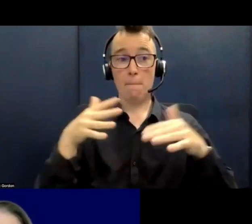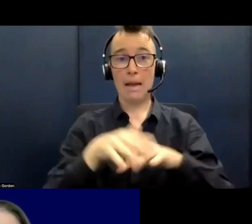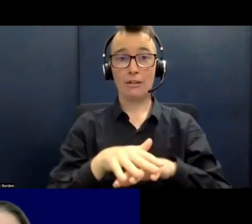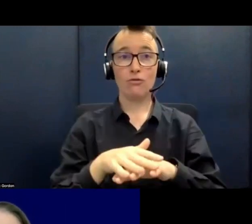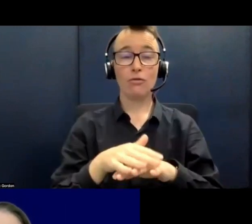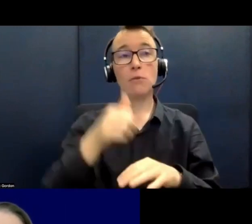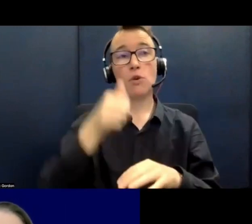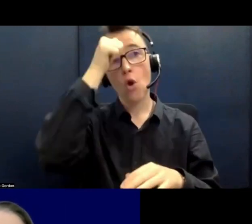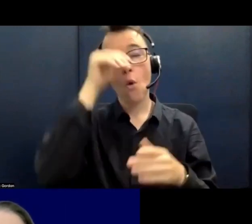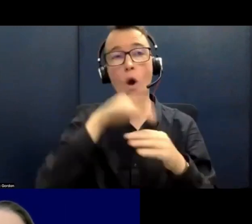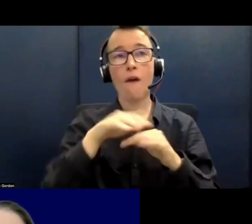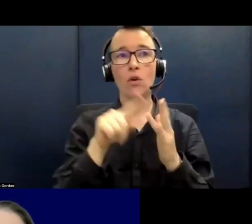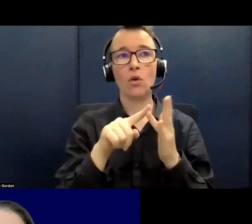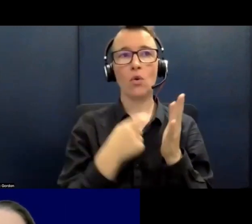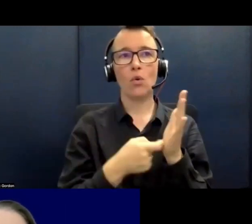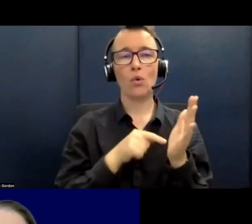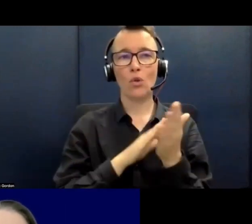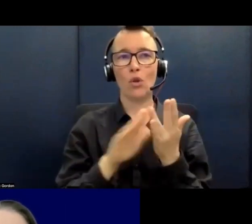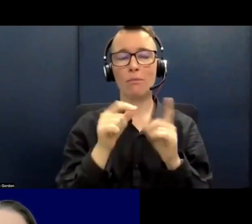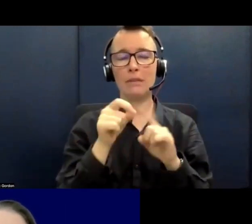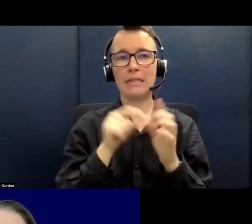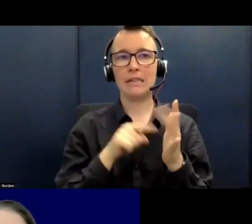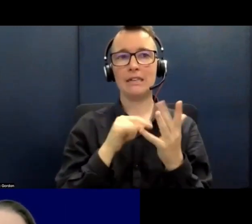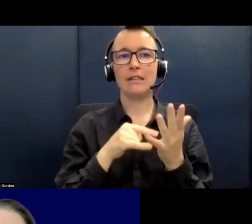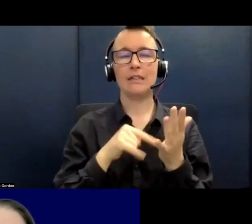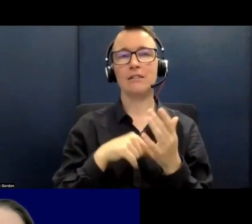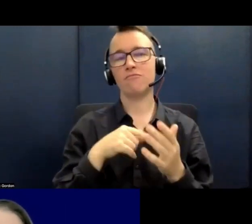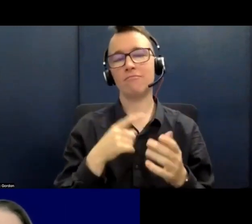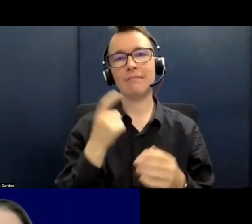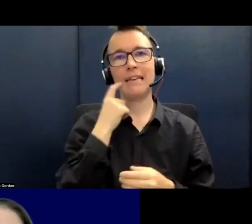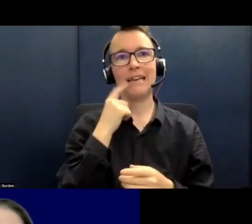but hopefully that will change with time and education. [Natalia] There's